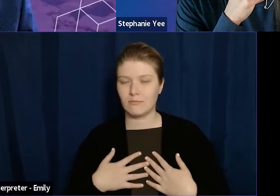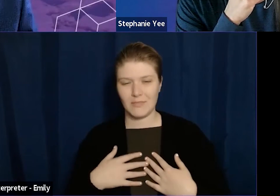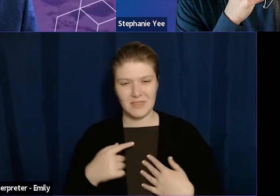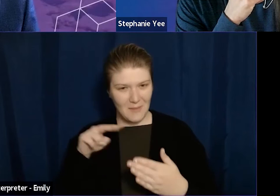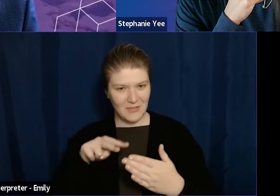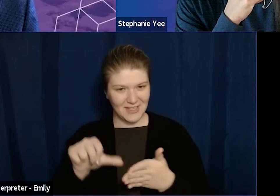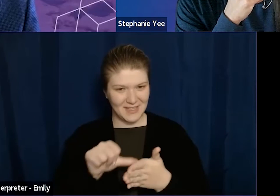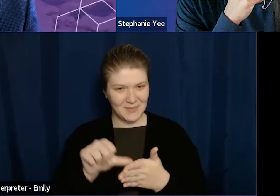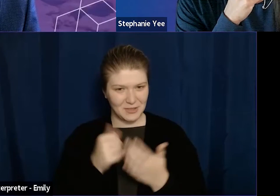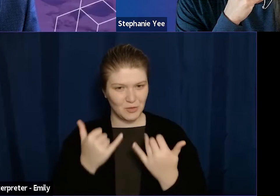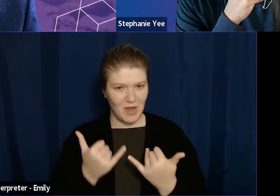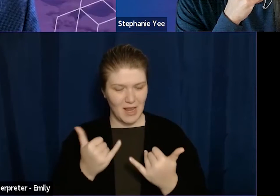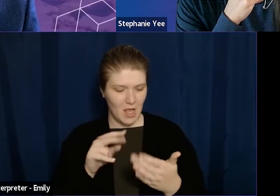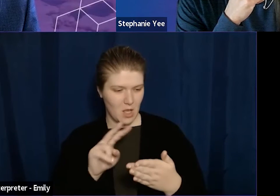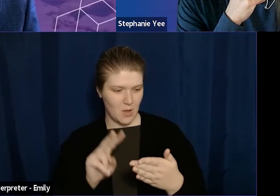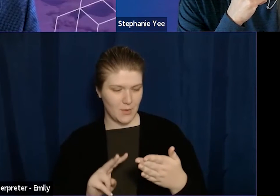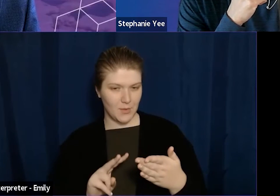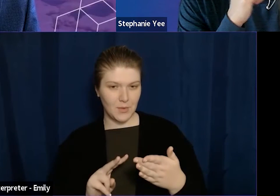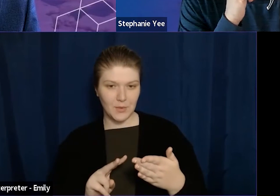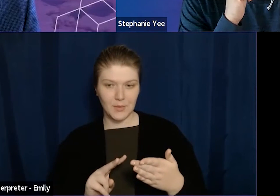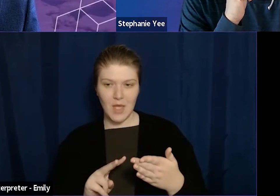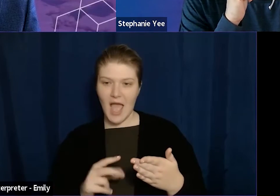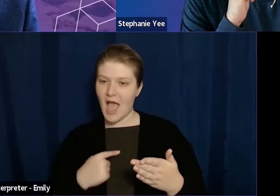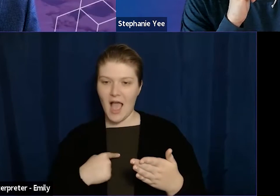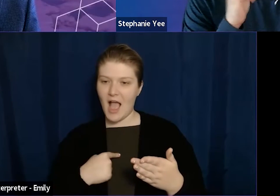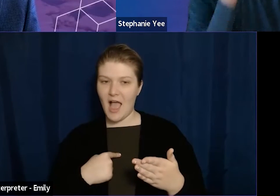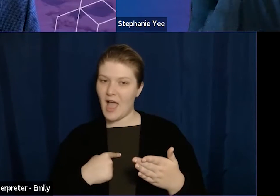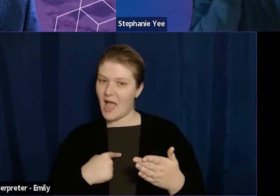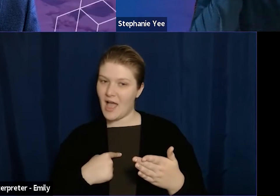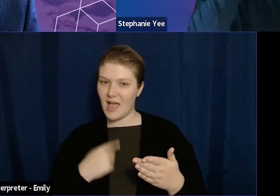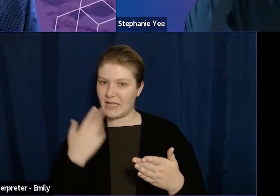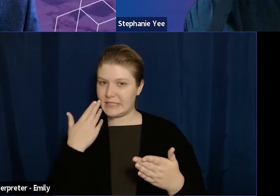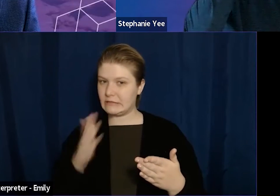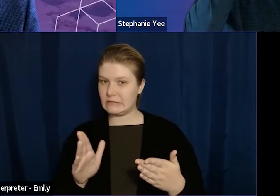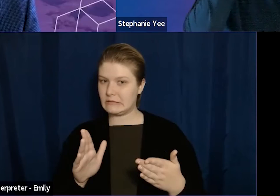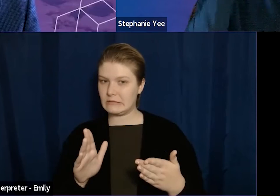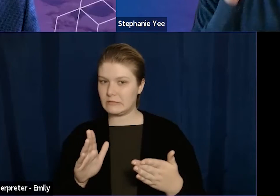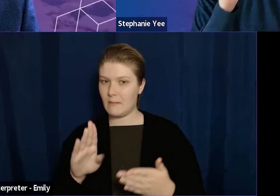I don't know if Budget Justification has a page limit. But whatever --